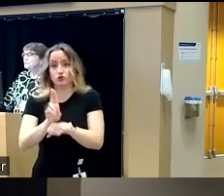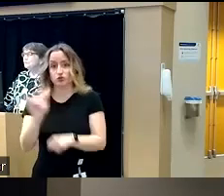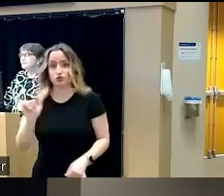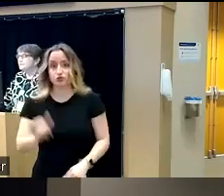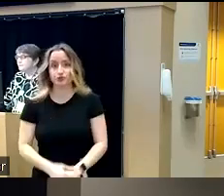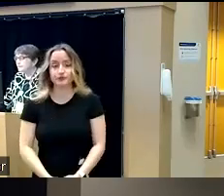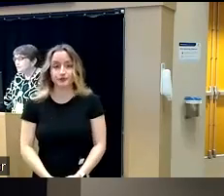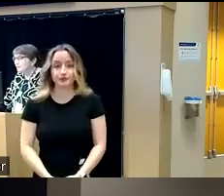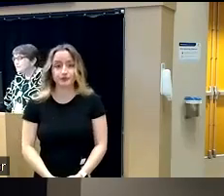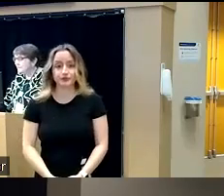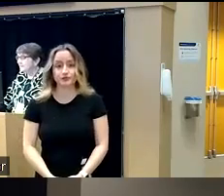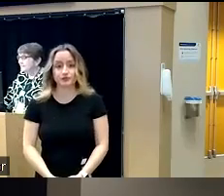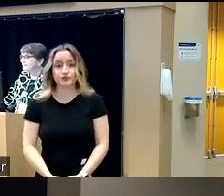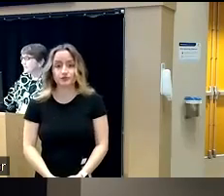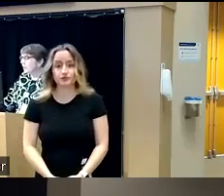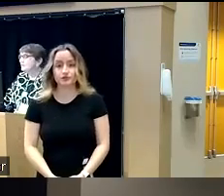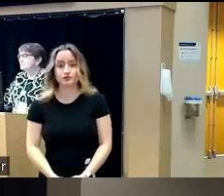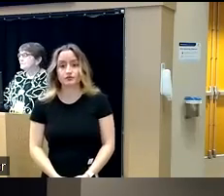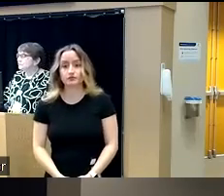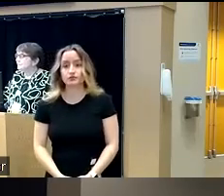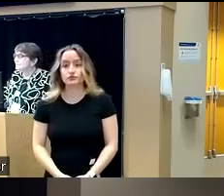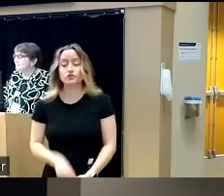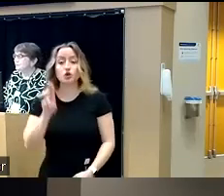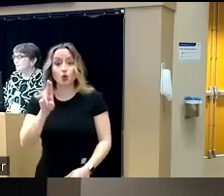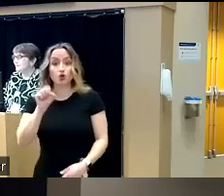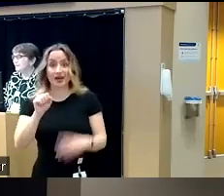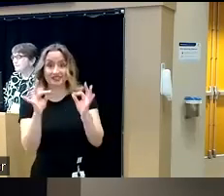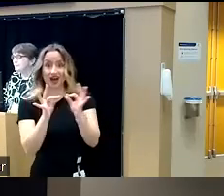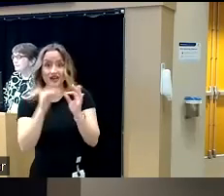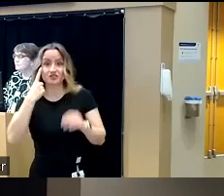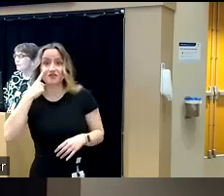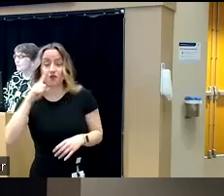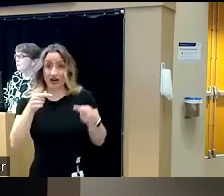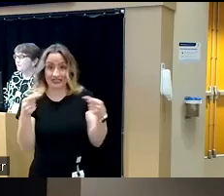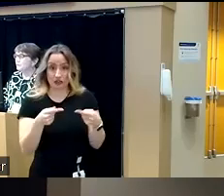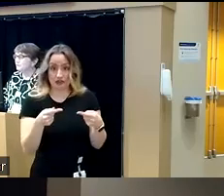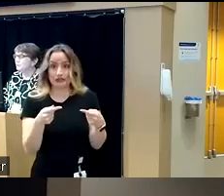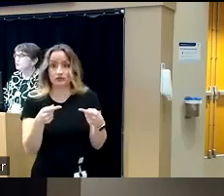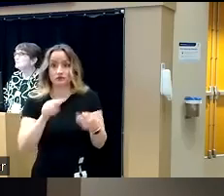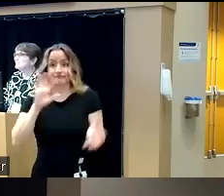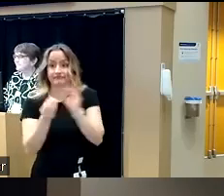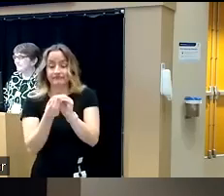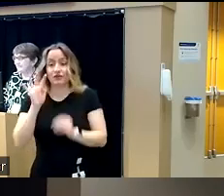so the estimated U.S economic cost of injuries in 2019 was 4.2 trillion